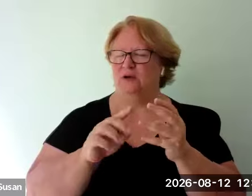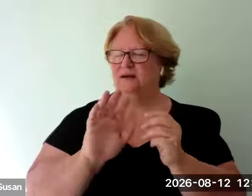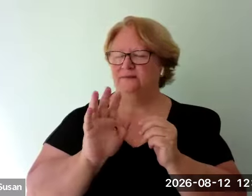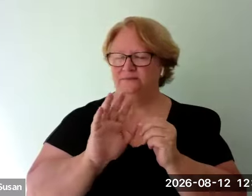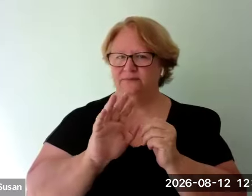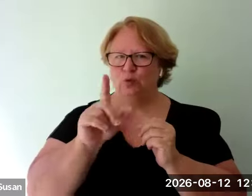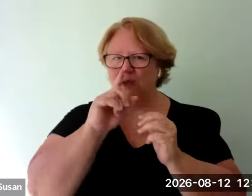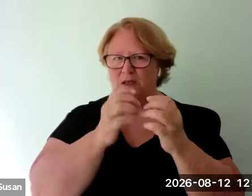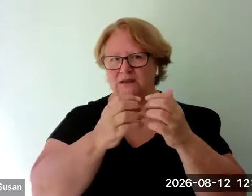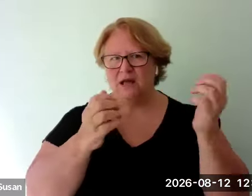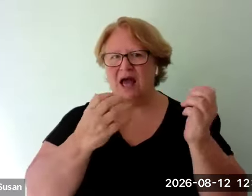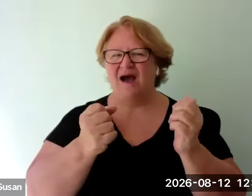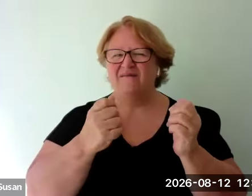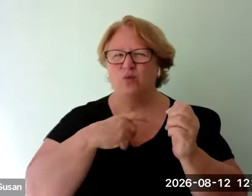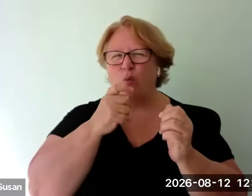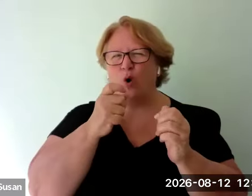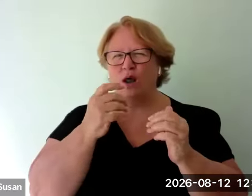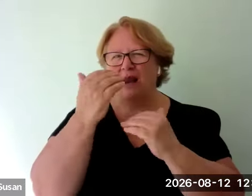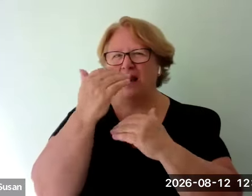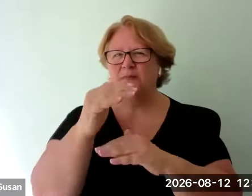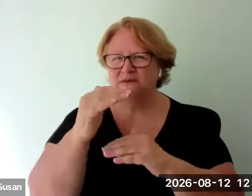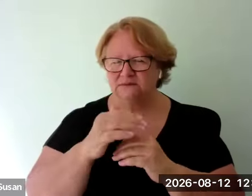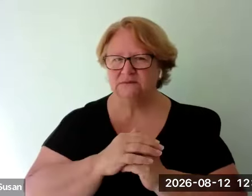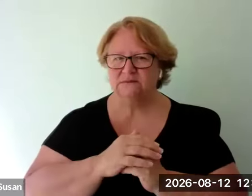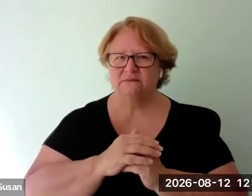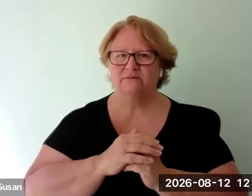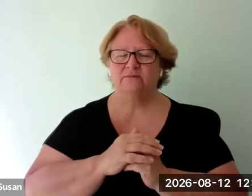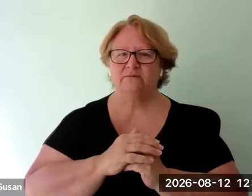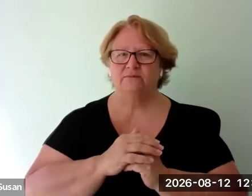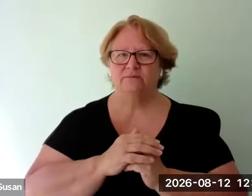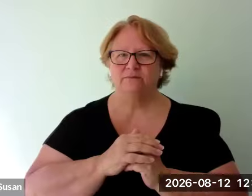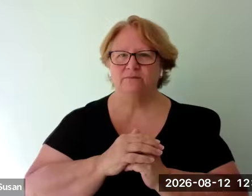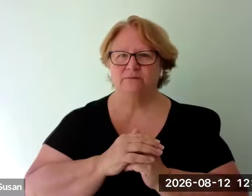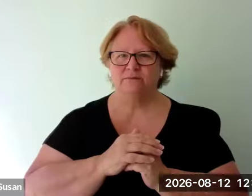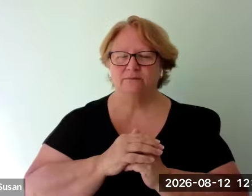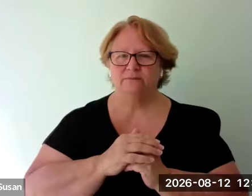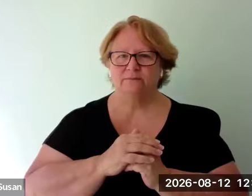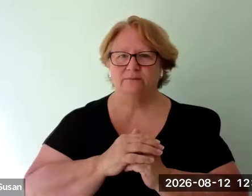not need to have all the details of your CV in this kri criterion 3. It's just more about - because there is a